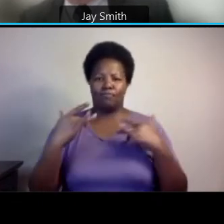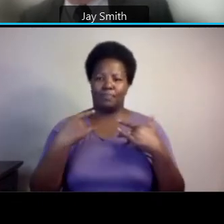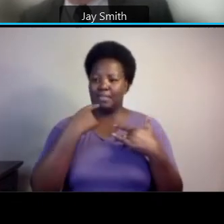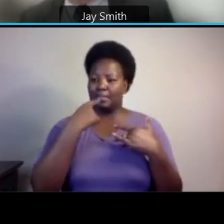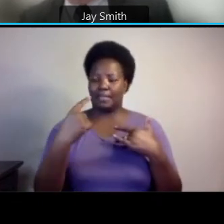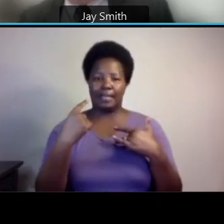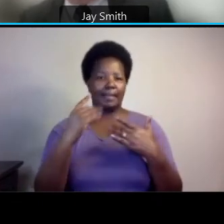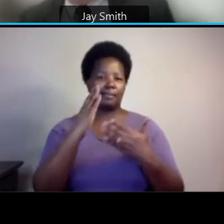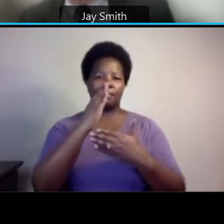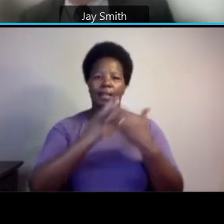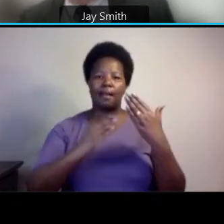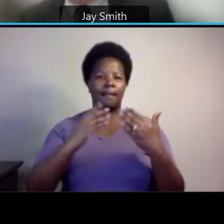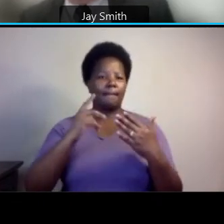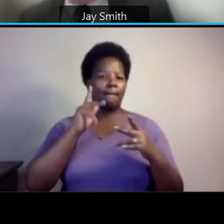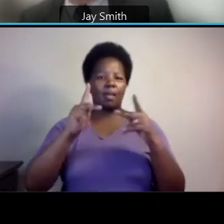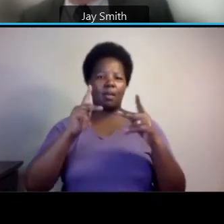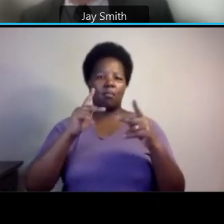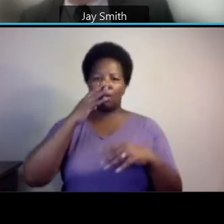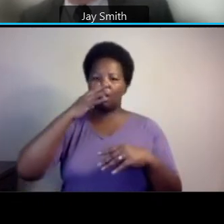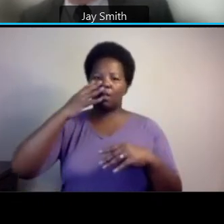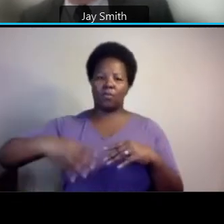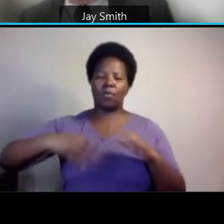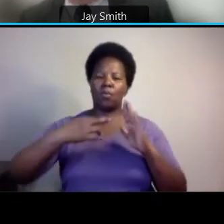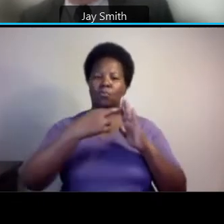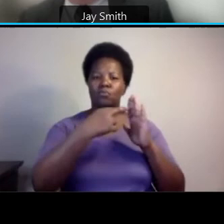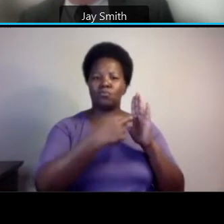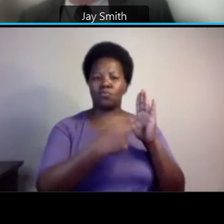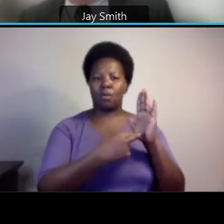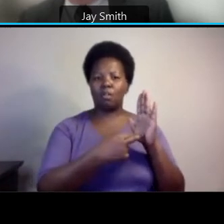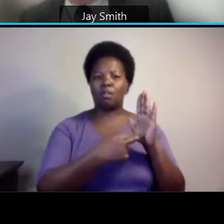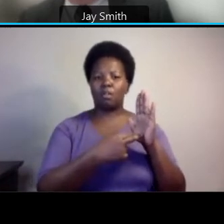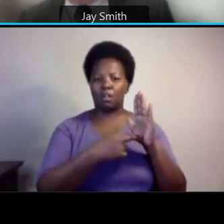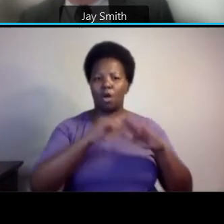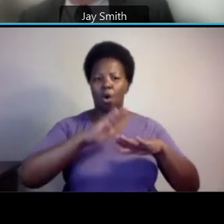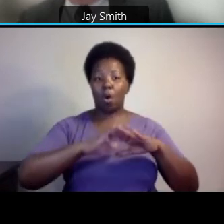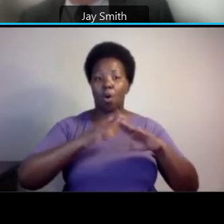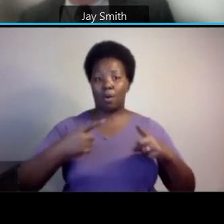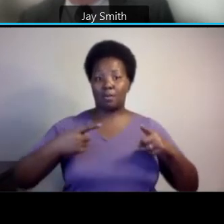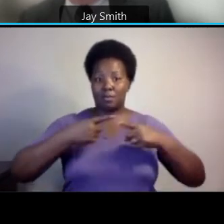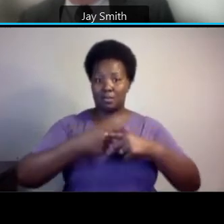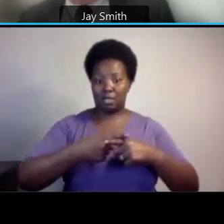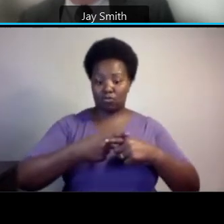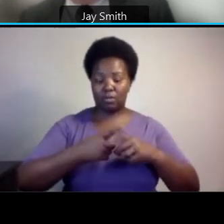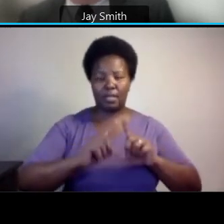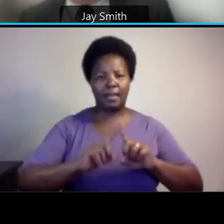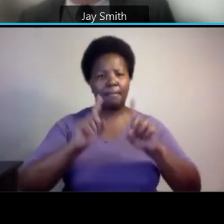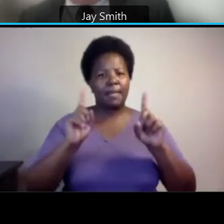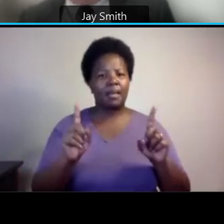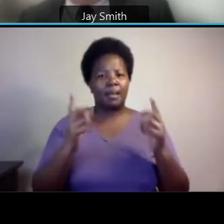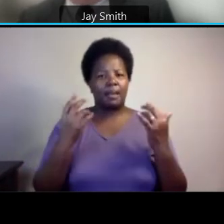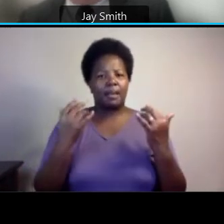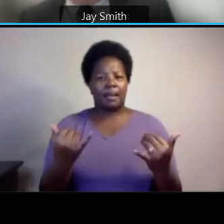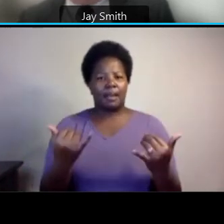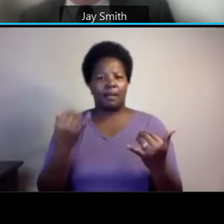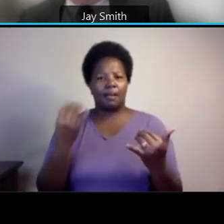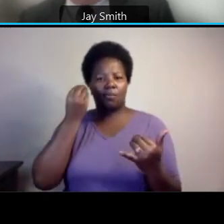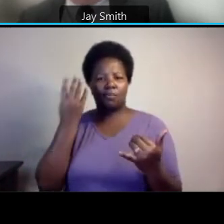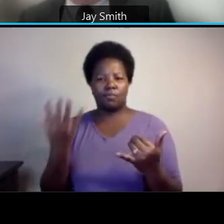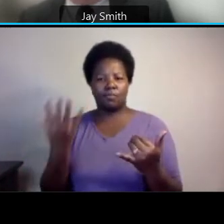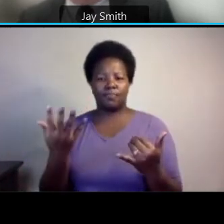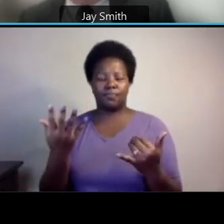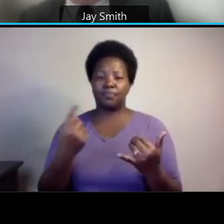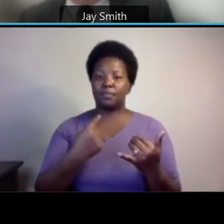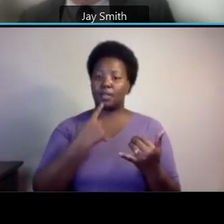the intersection the as amanda mentioned there is a um a red light camera at new york avenue